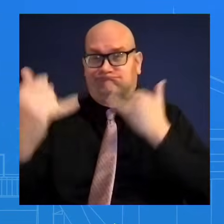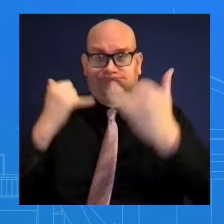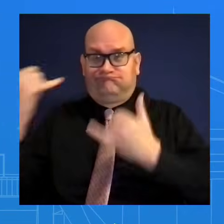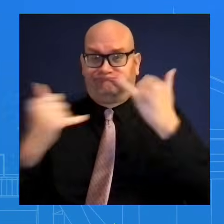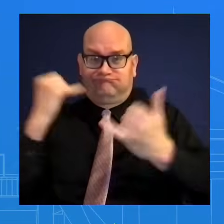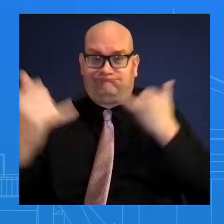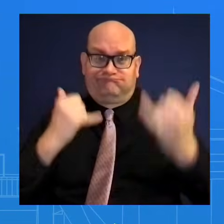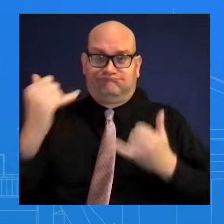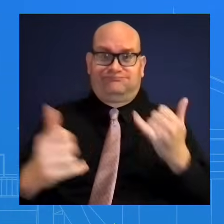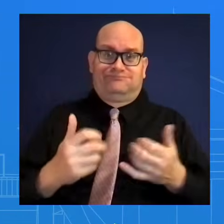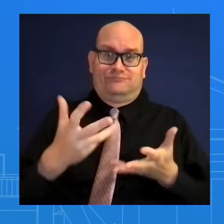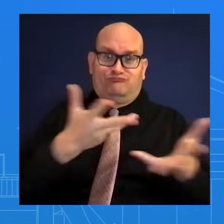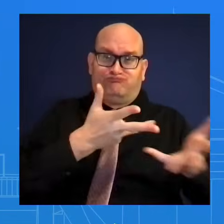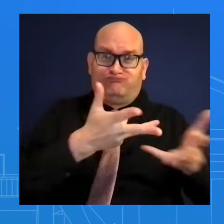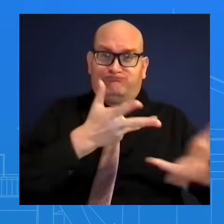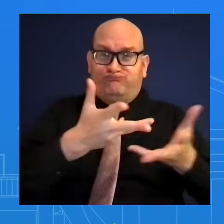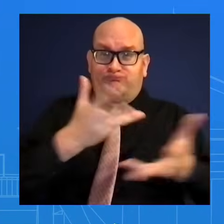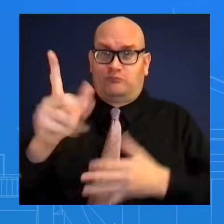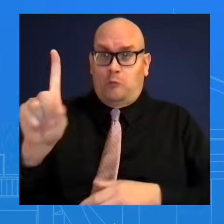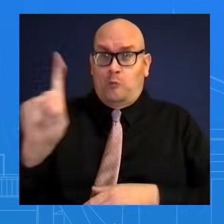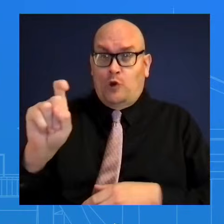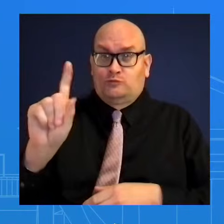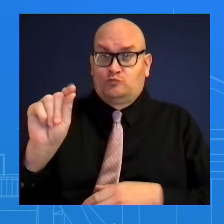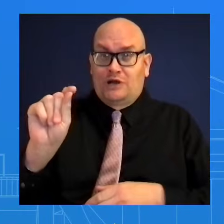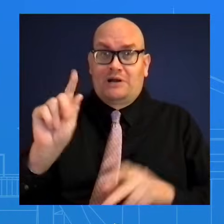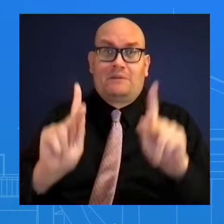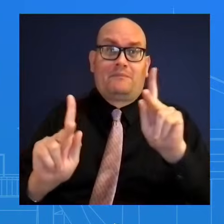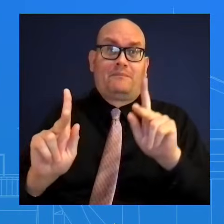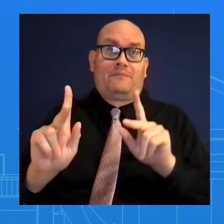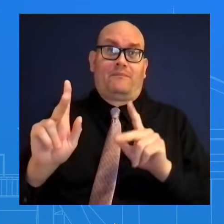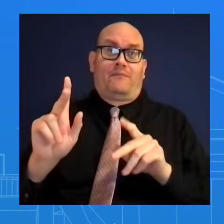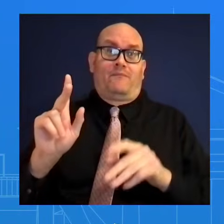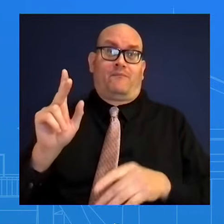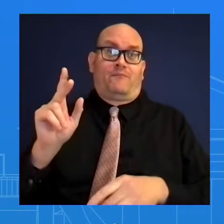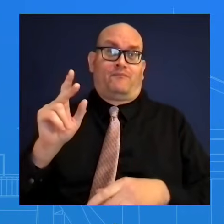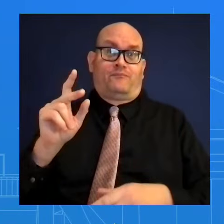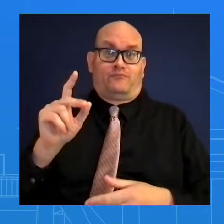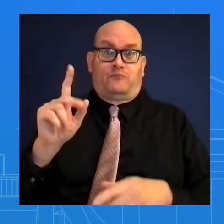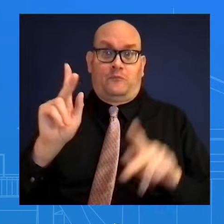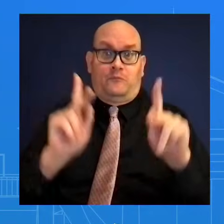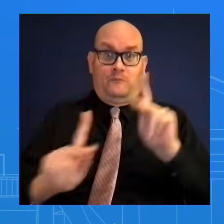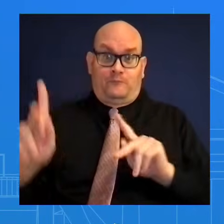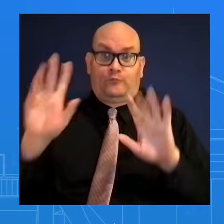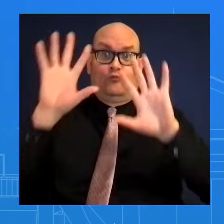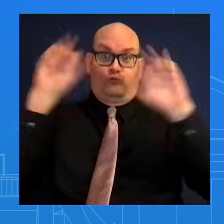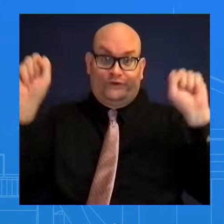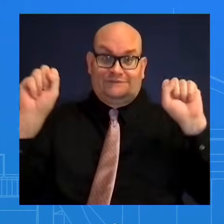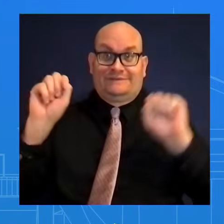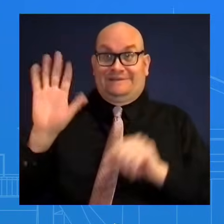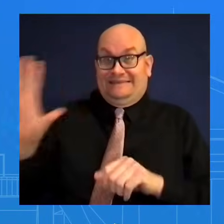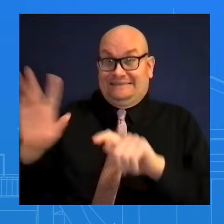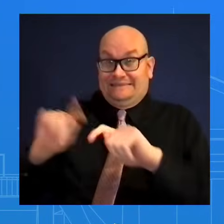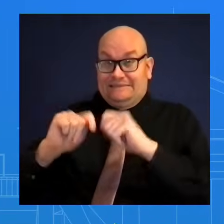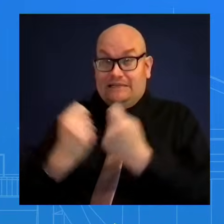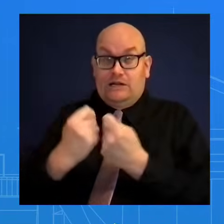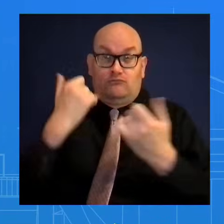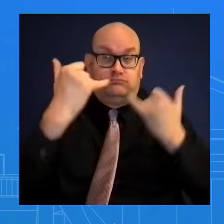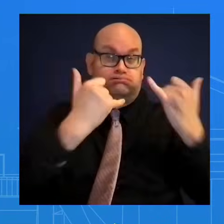that I'm talking about -- calls that he and his team have made. And so, the President, as you know, he was Vice President, he was senator.